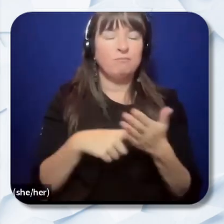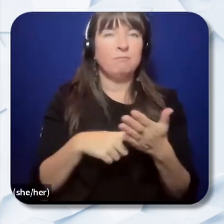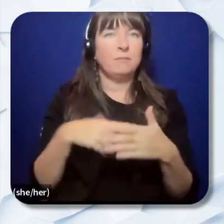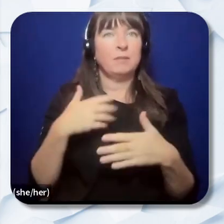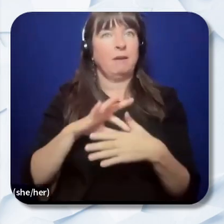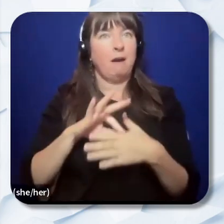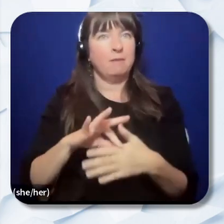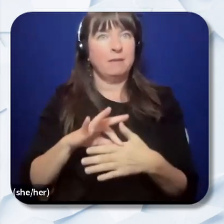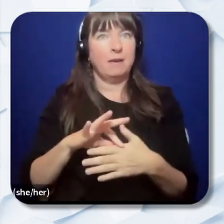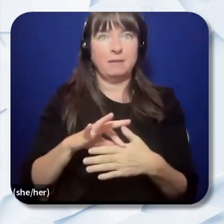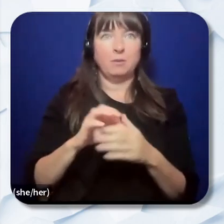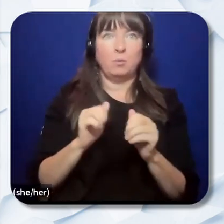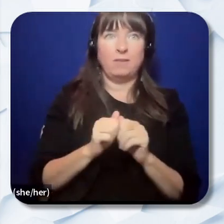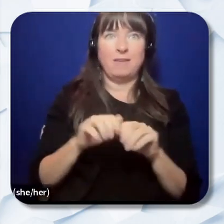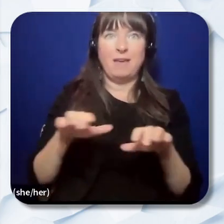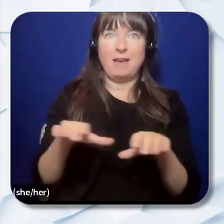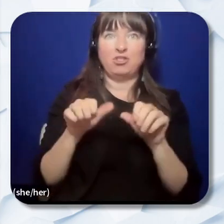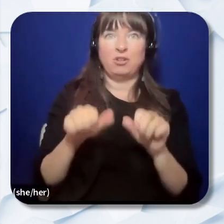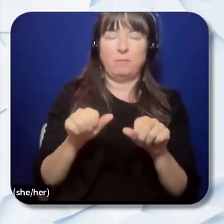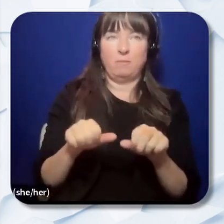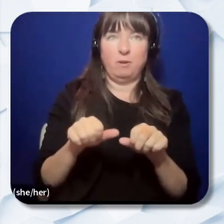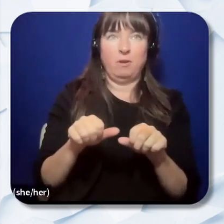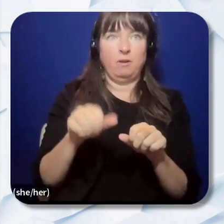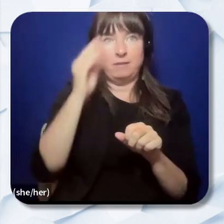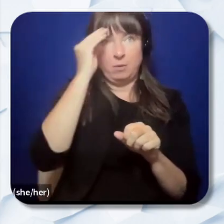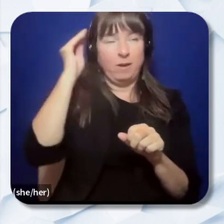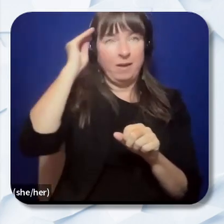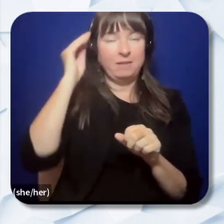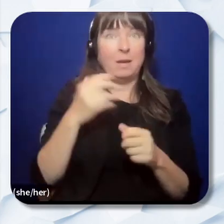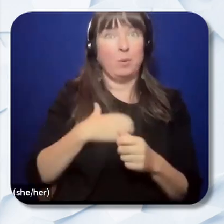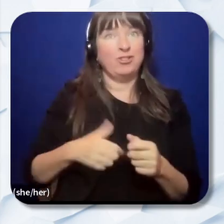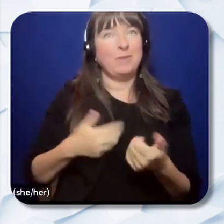actionable takeaways. I wish I was still in the classroom because I was taking notes and